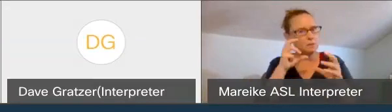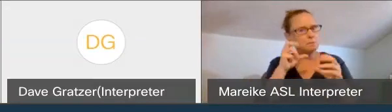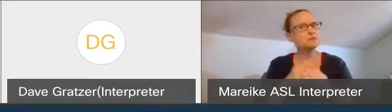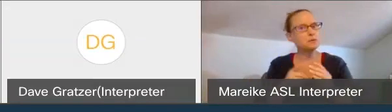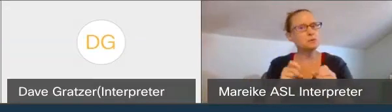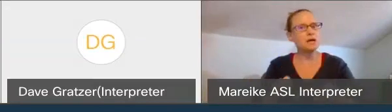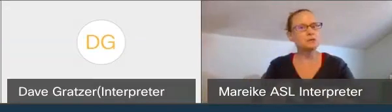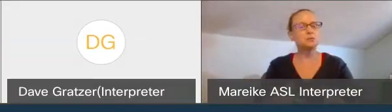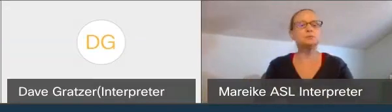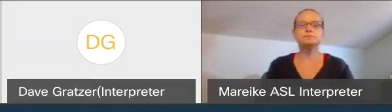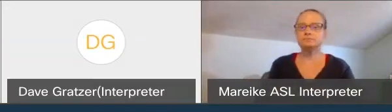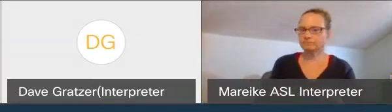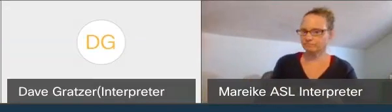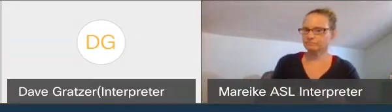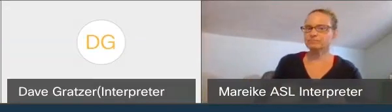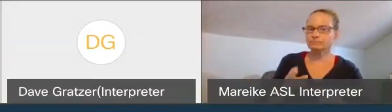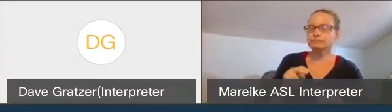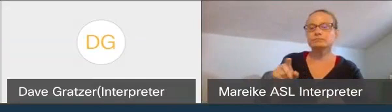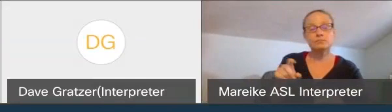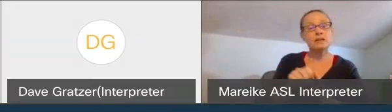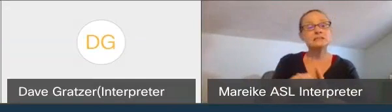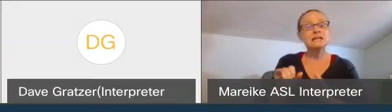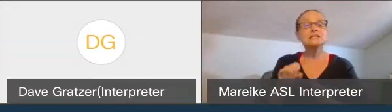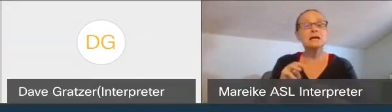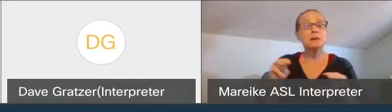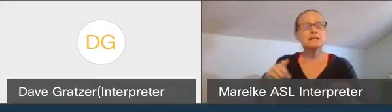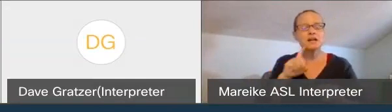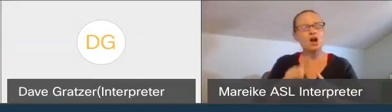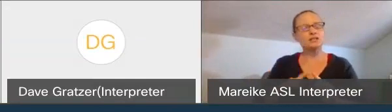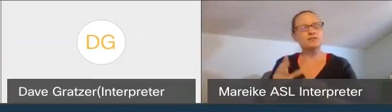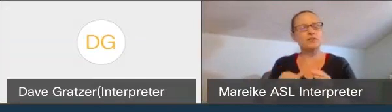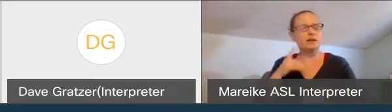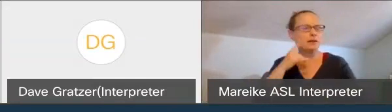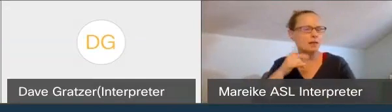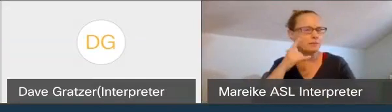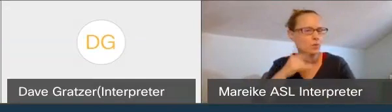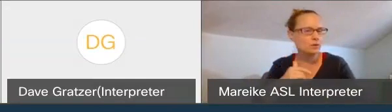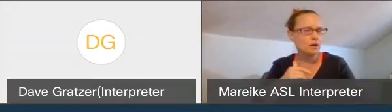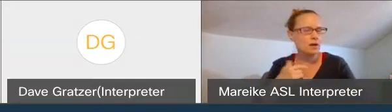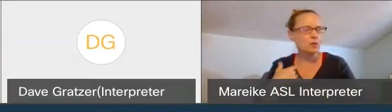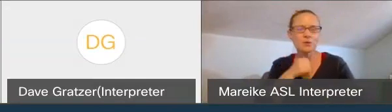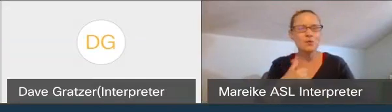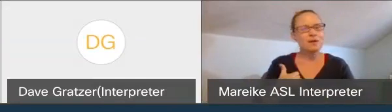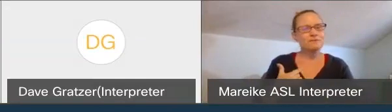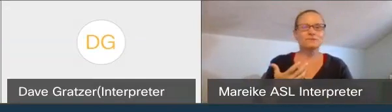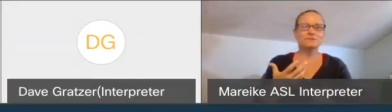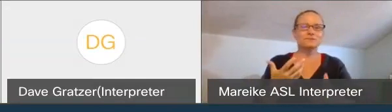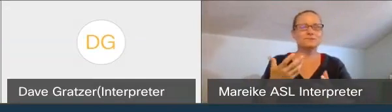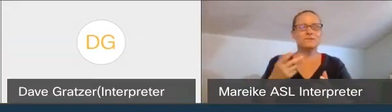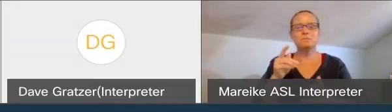Tanis: You know, uh, states like Montana are different than California and we don't have a, uh, public intoxication law,